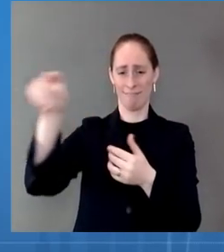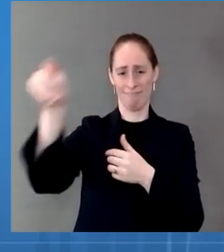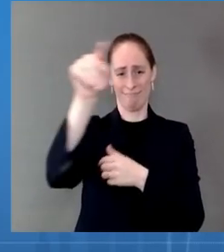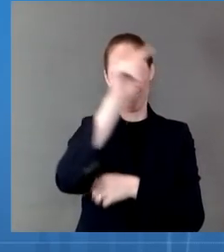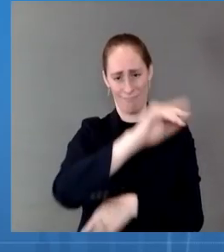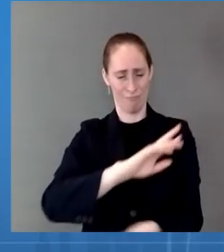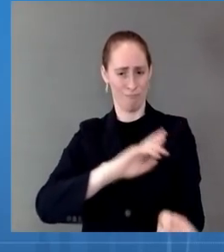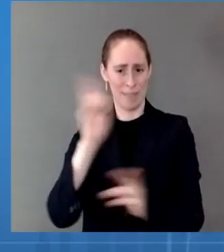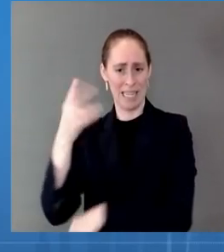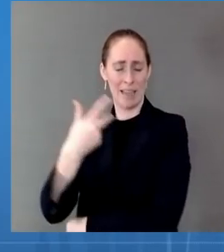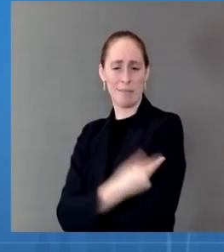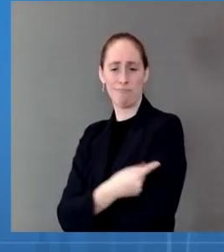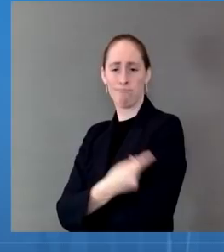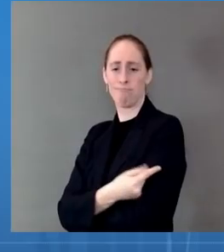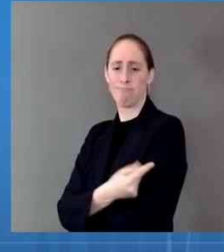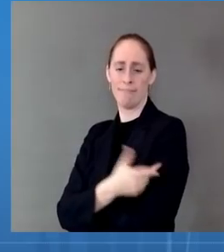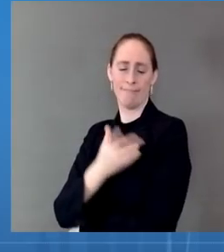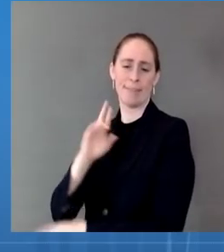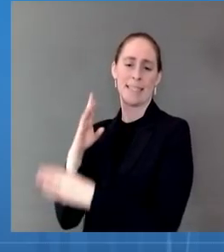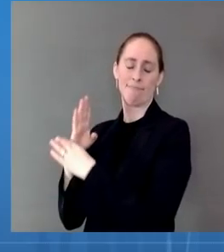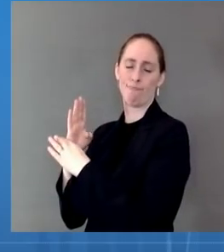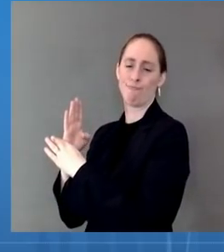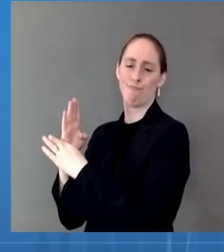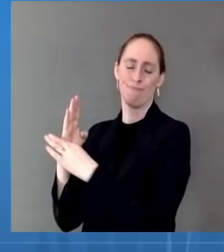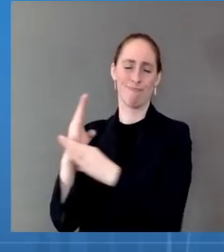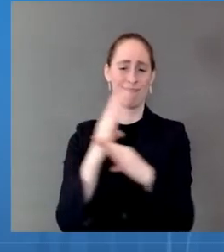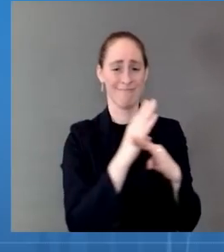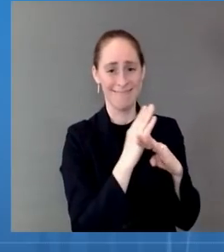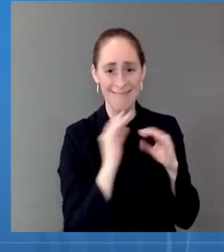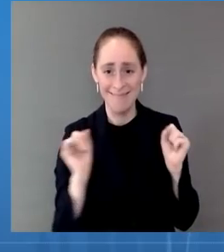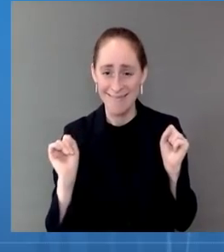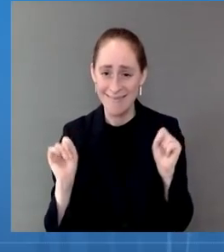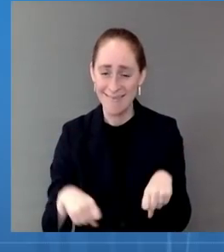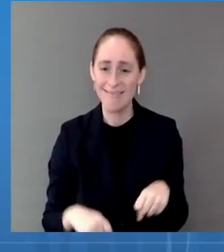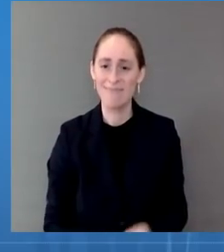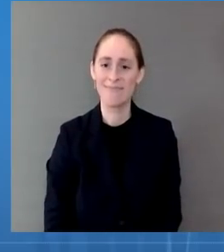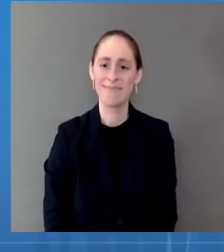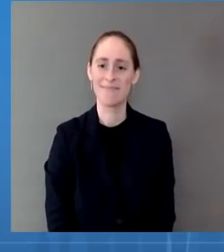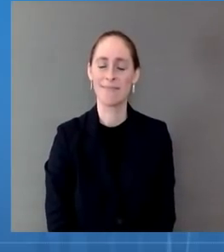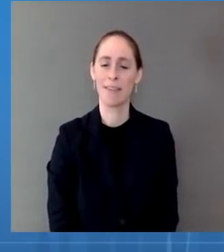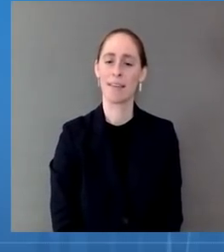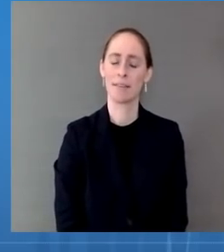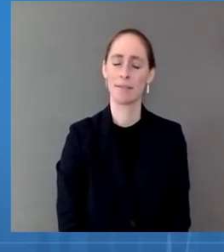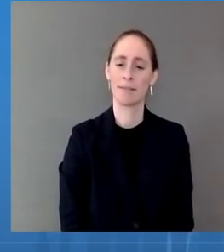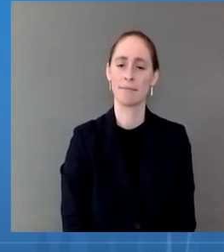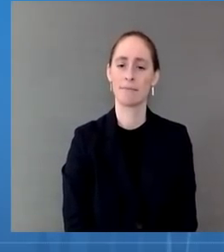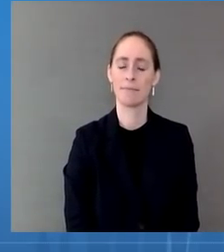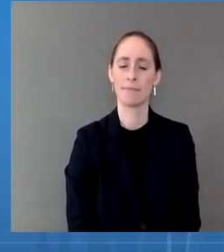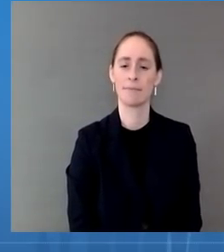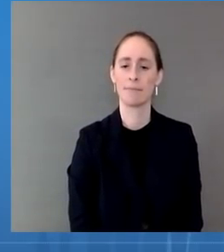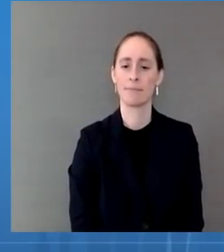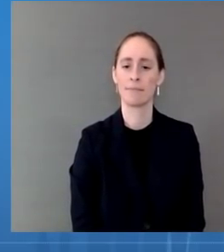We have vaccinations for our children down to the age of five. And we have a lot of science getting a form